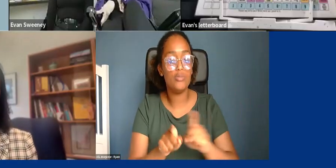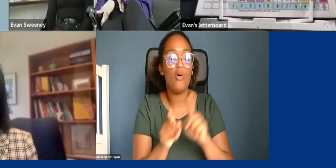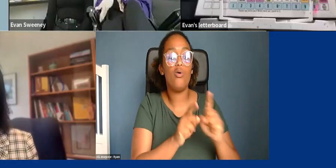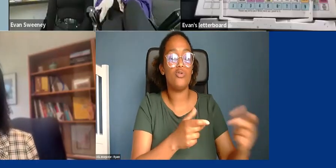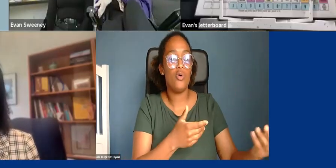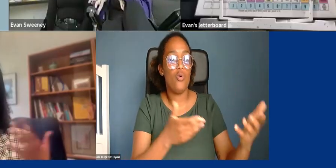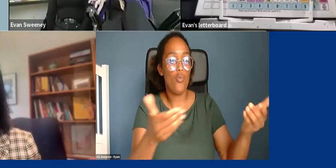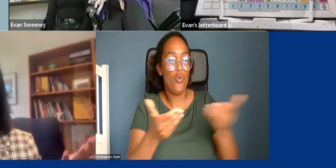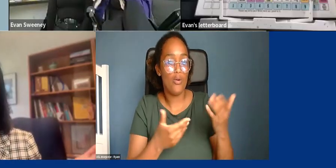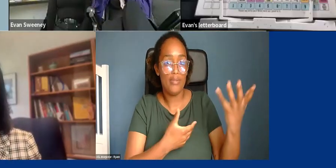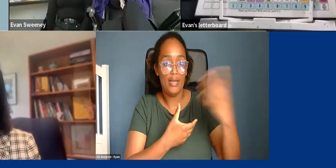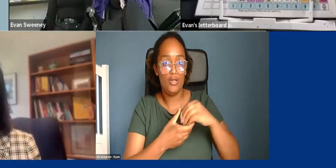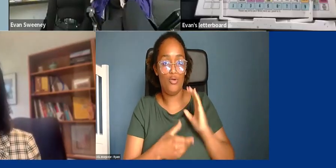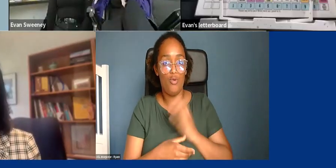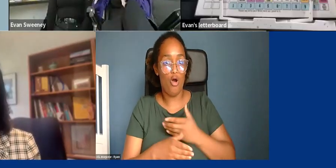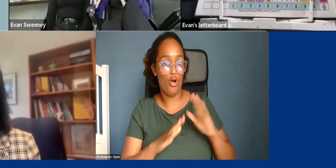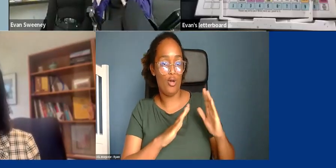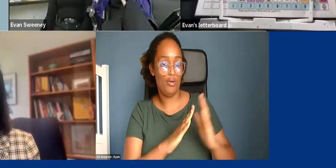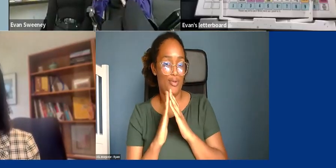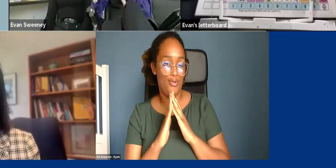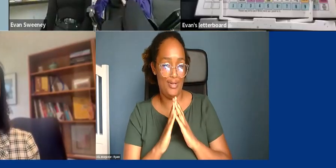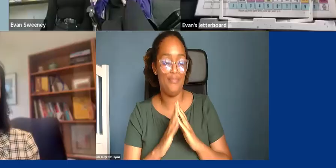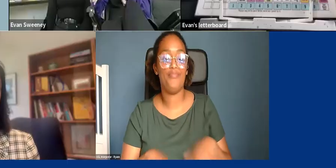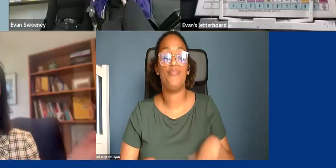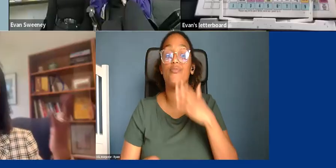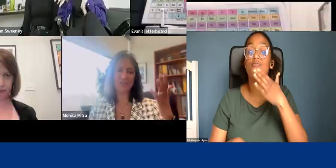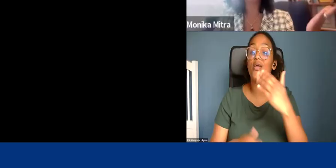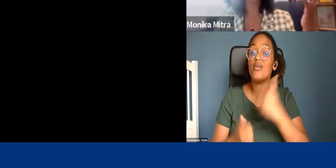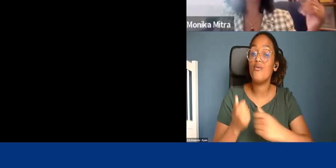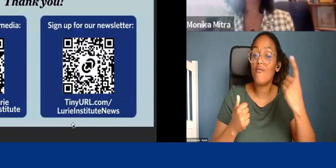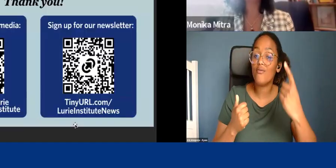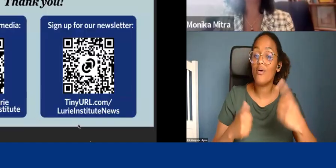So everyone, thank you. And please join me in